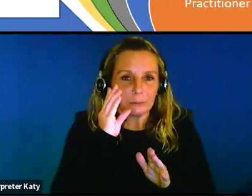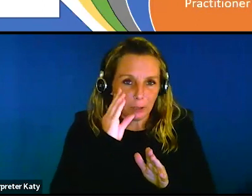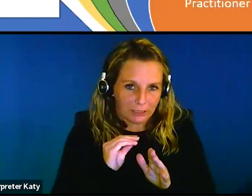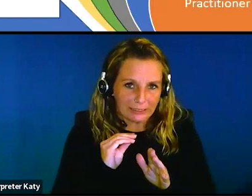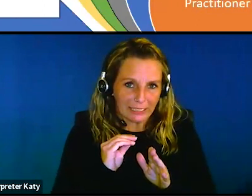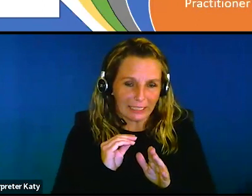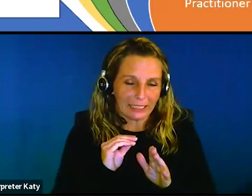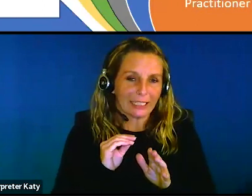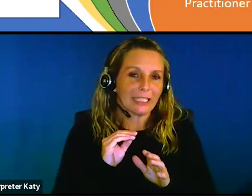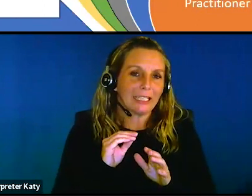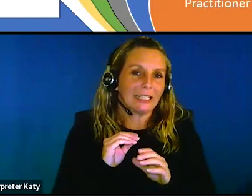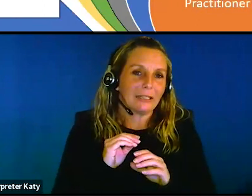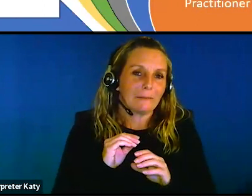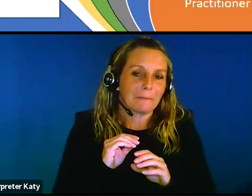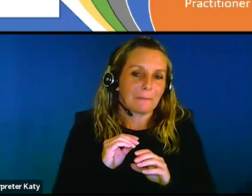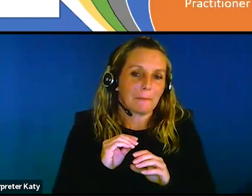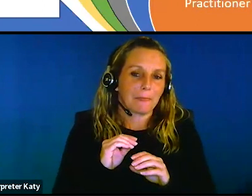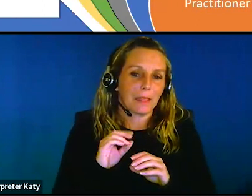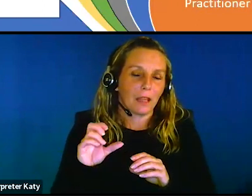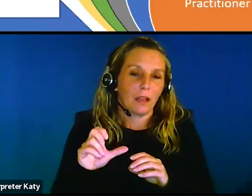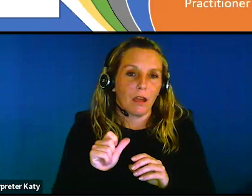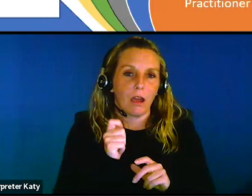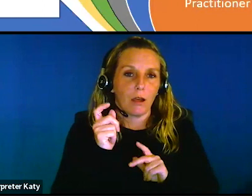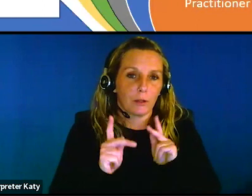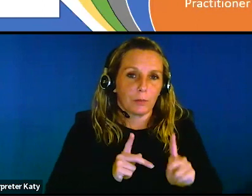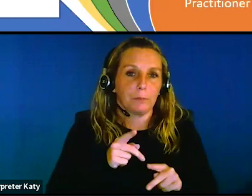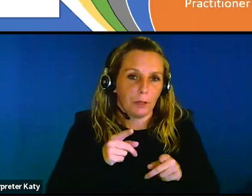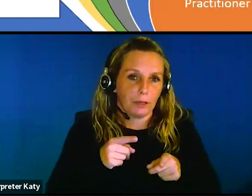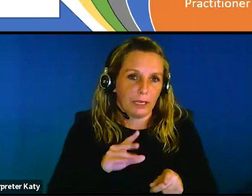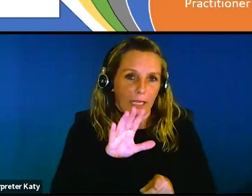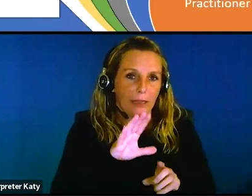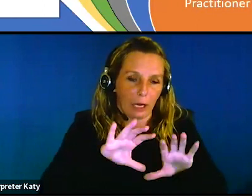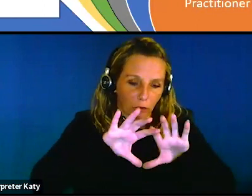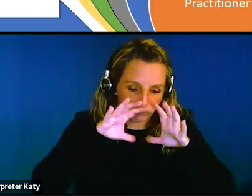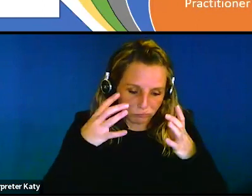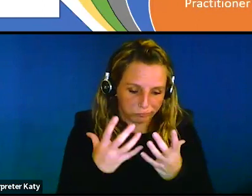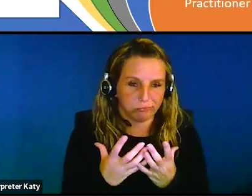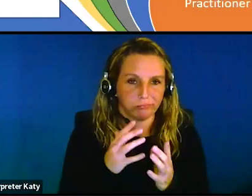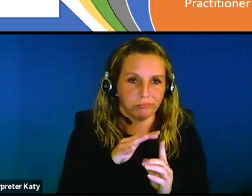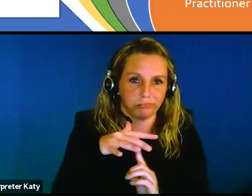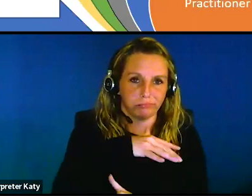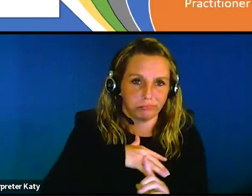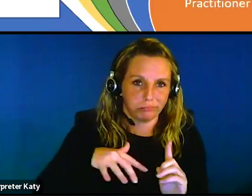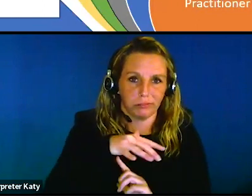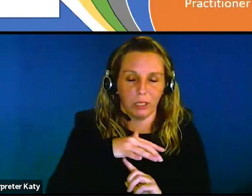the presence of other people in their sphere. But the practitioner too,